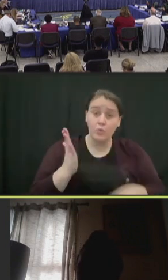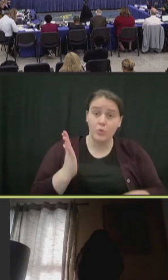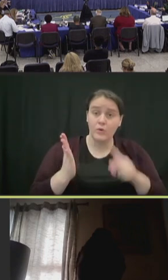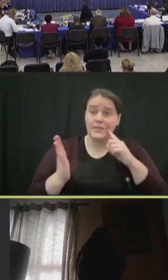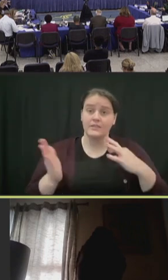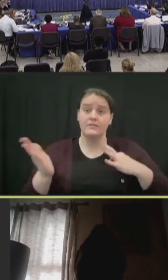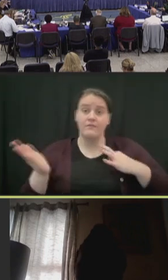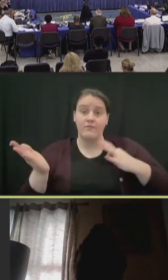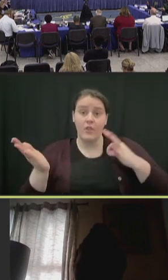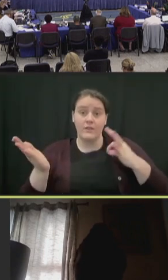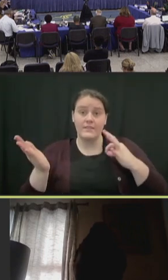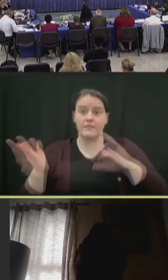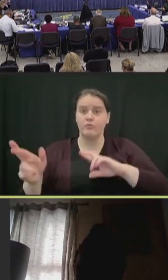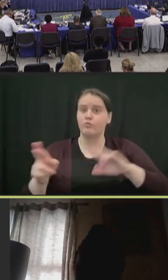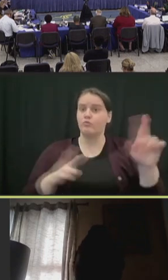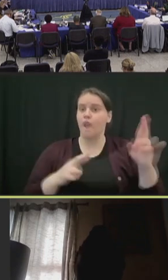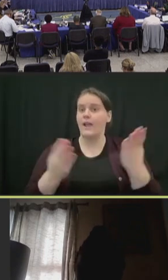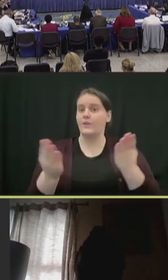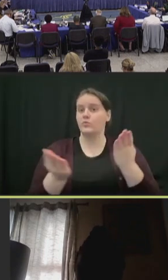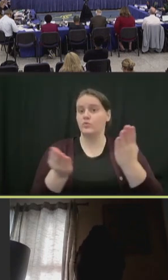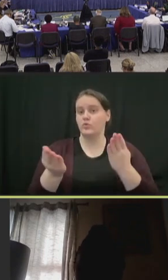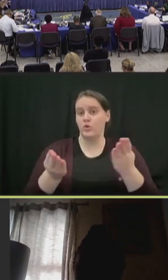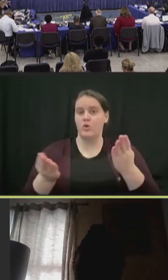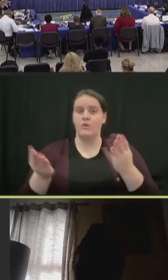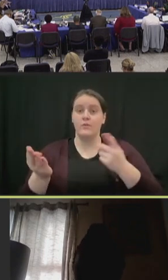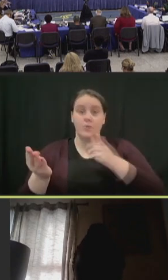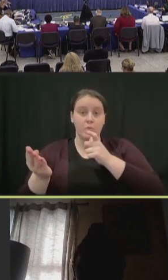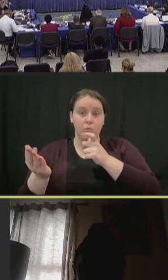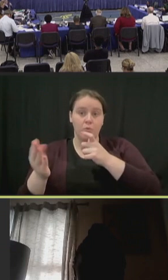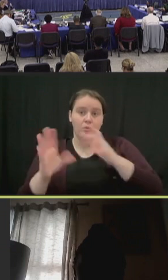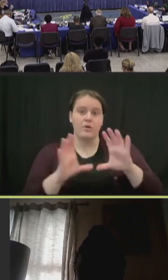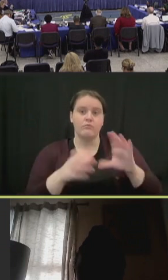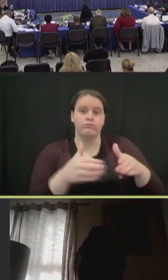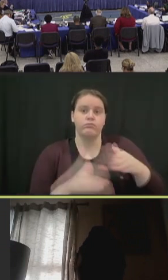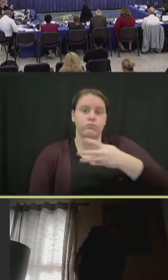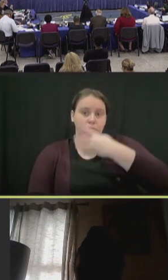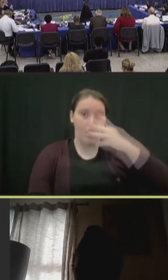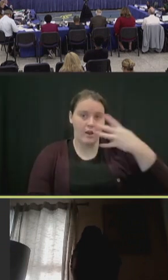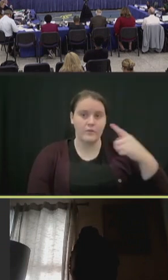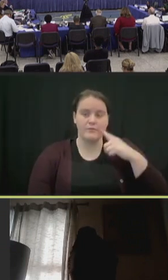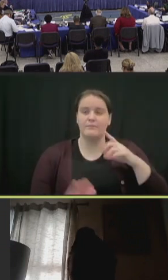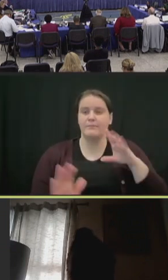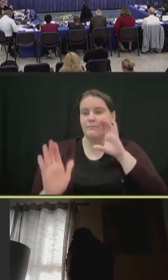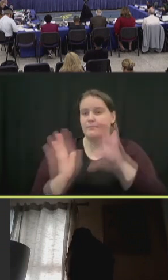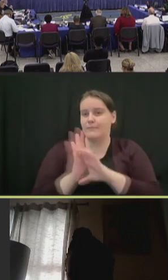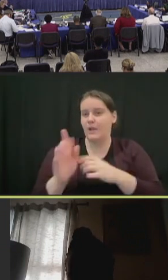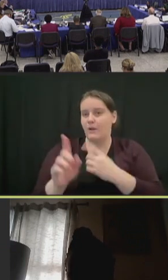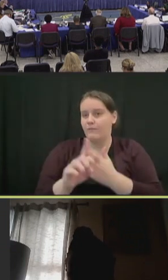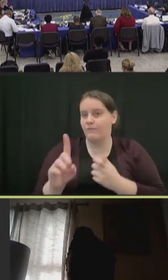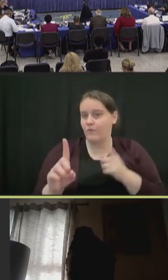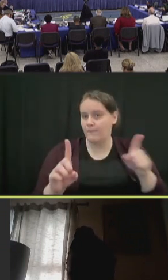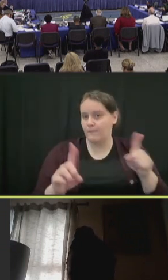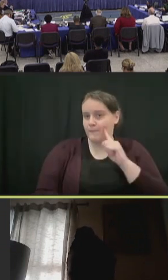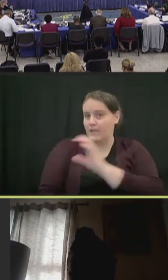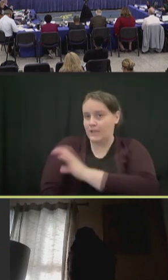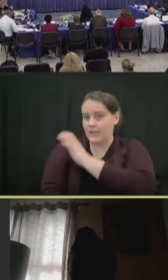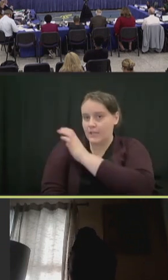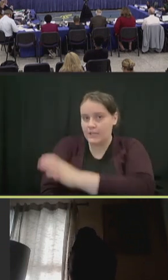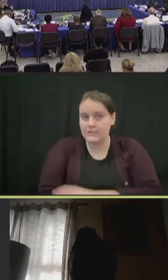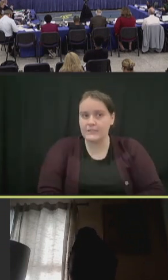ready to serve the migrants. So, those are some of the features of the clinic. Next slide, please.